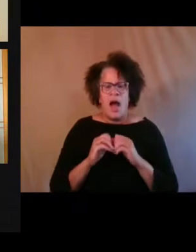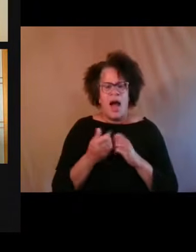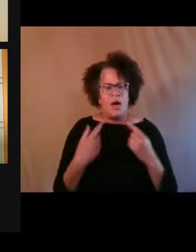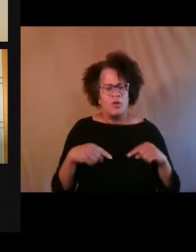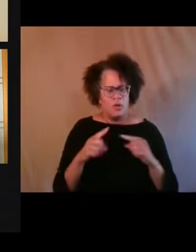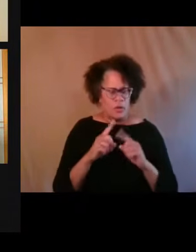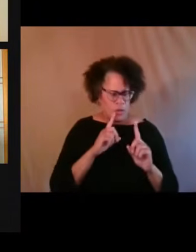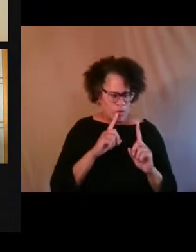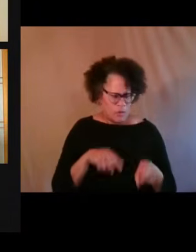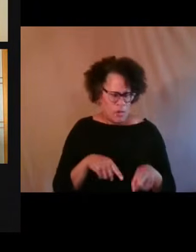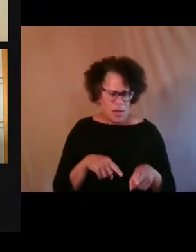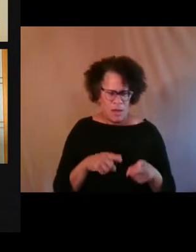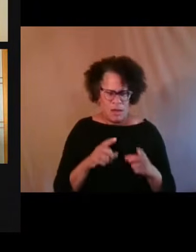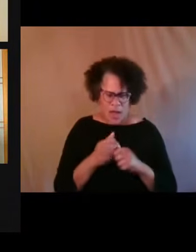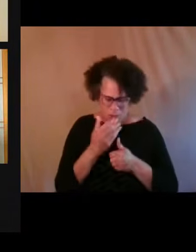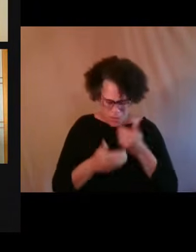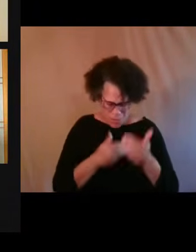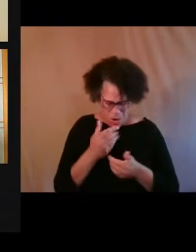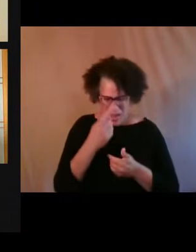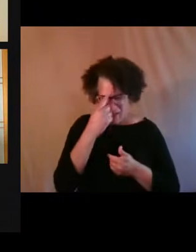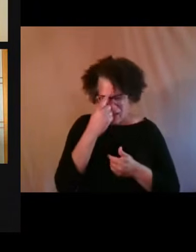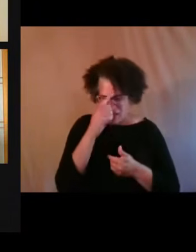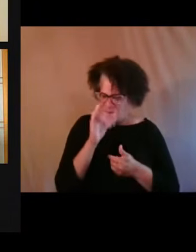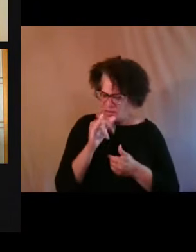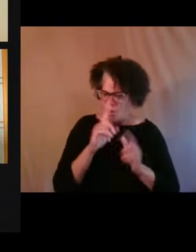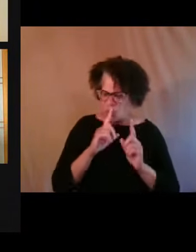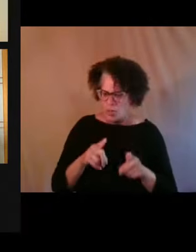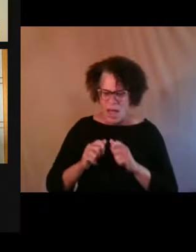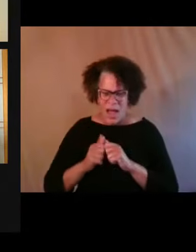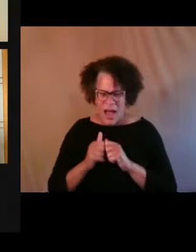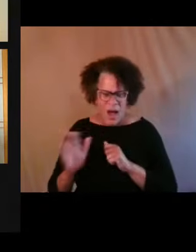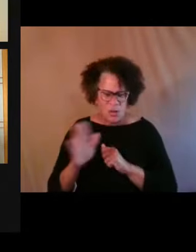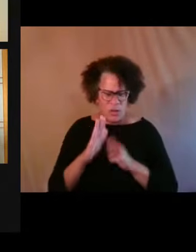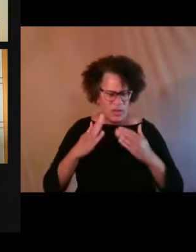How do we process and respond to this physical violence